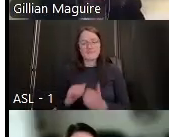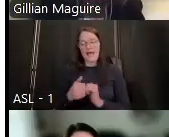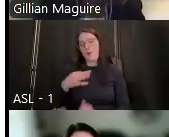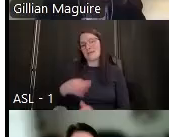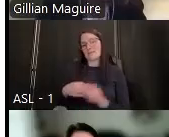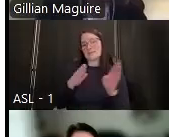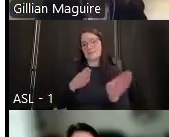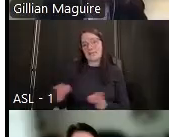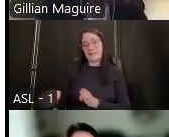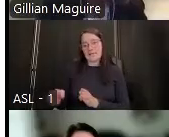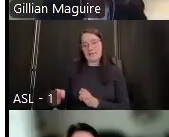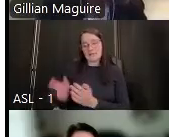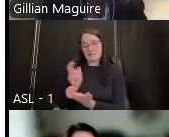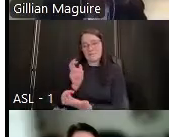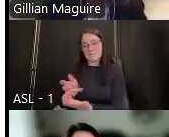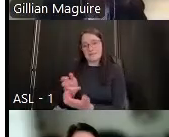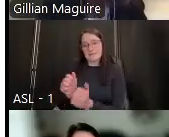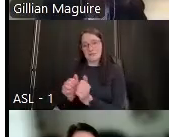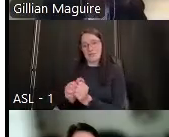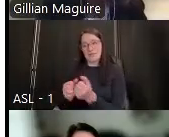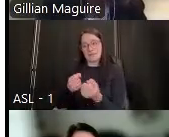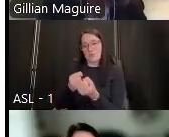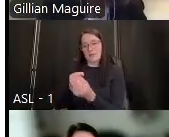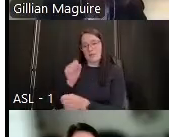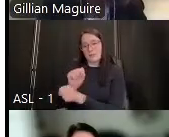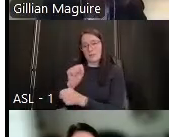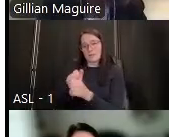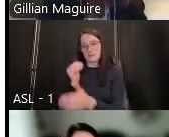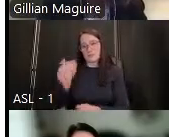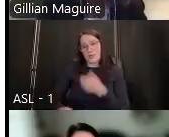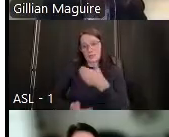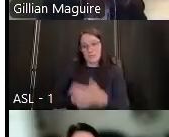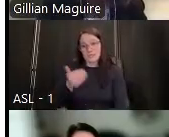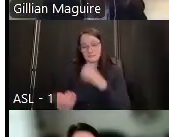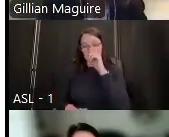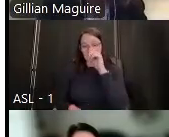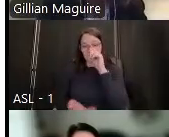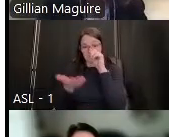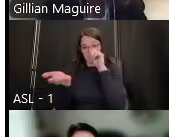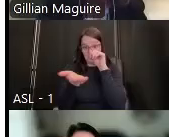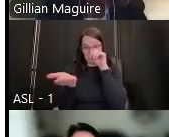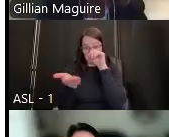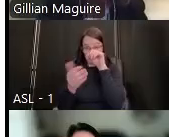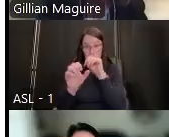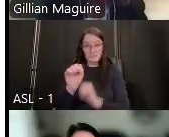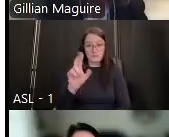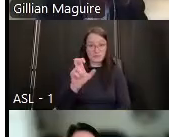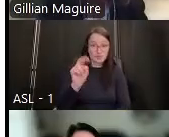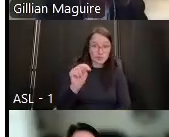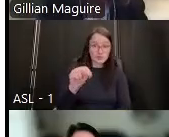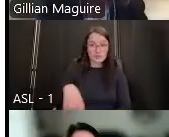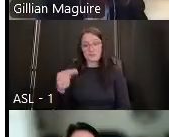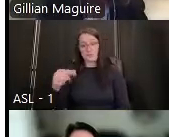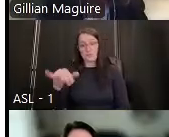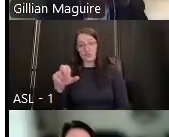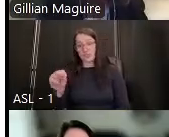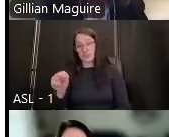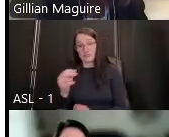uh supported employment. I don't know if um Susan or Gillian you might be able to speak to that.